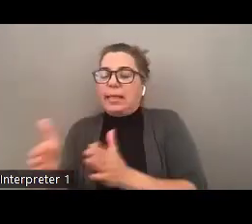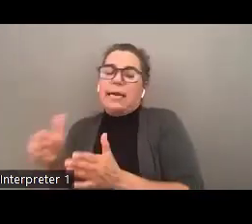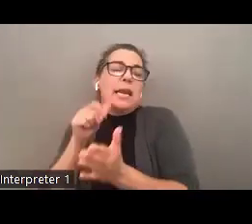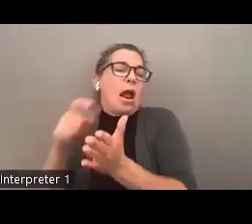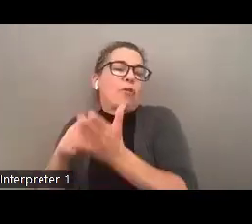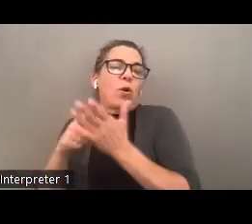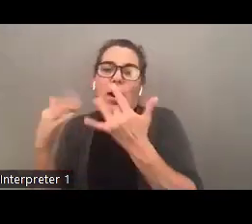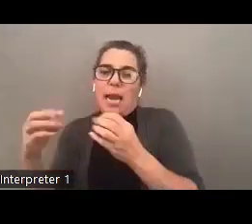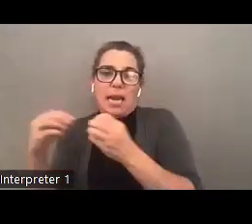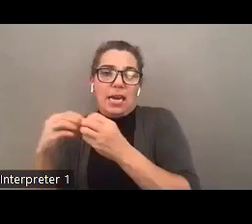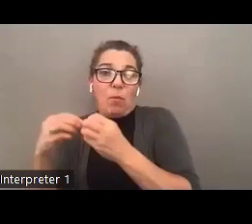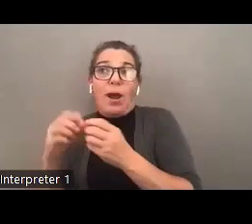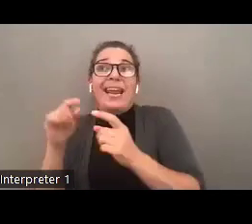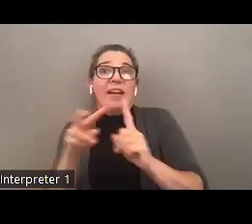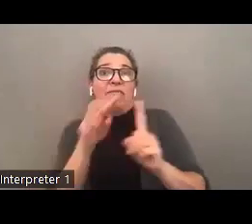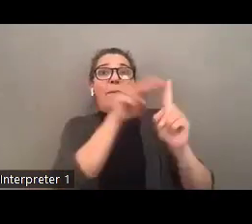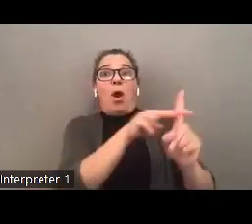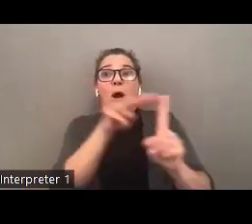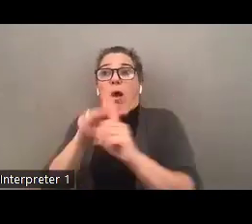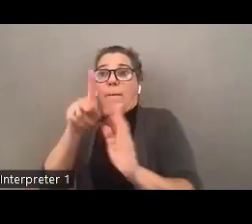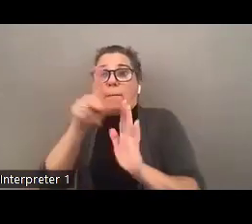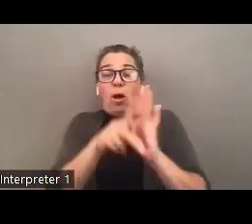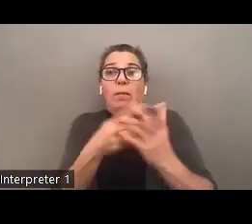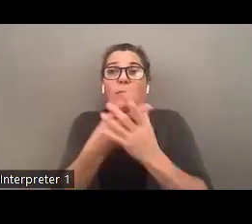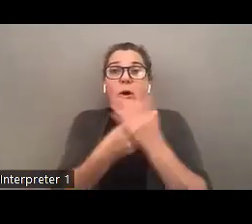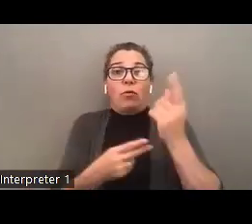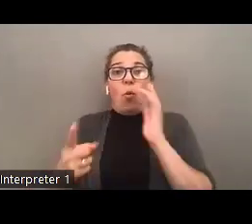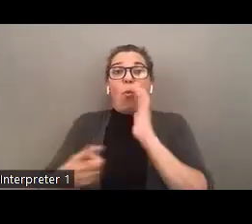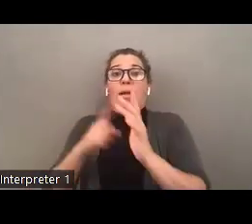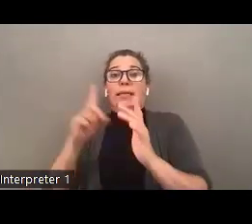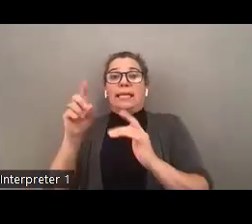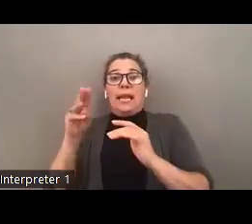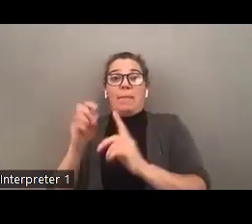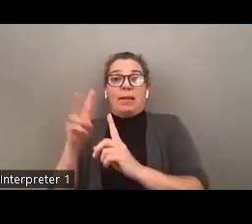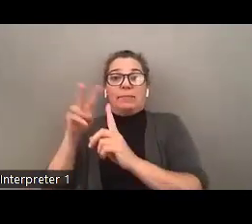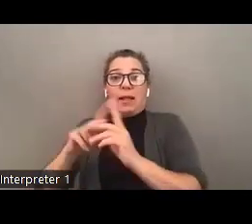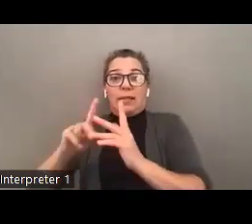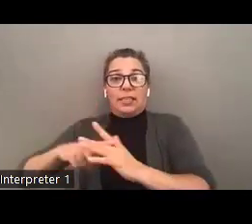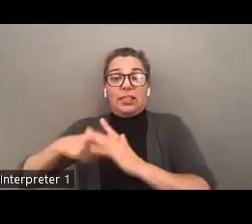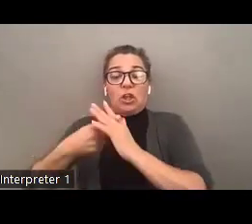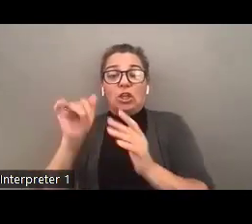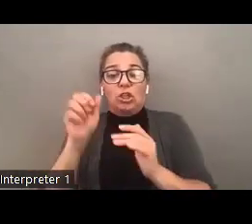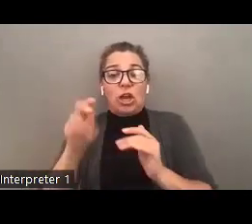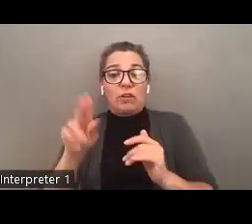to both policies once the DMS policy goes into effect on January 25th, 2023.